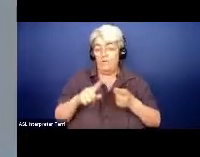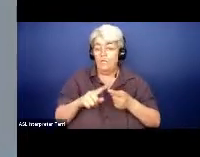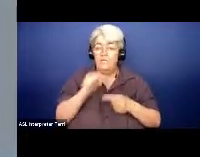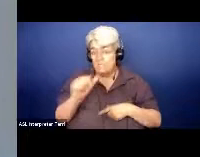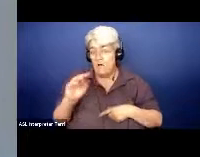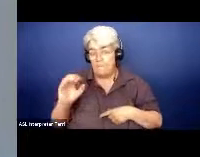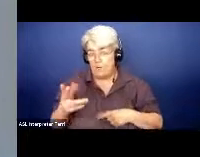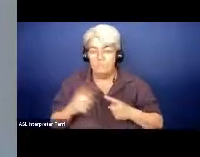We're going to do one more the